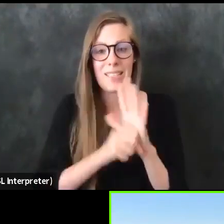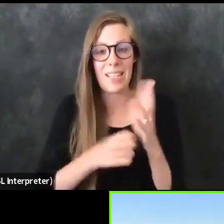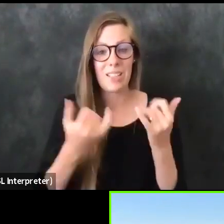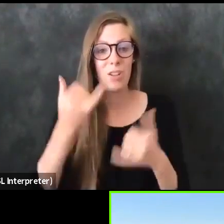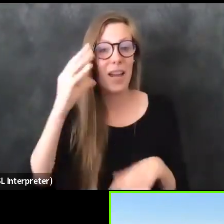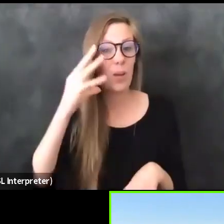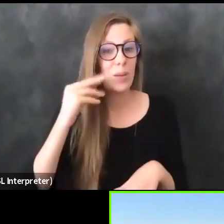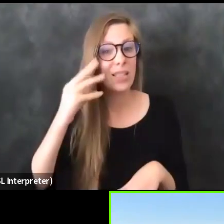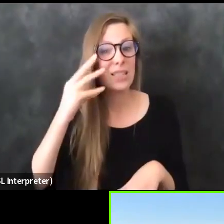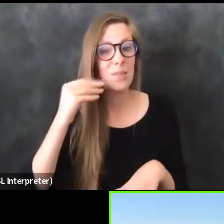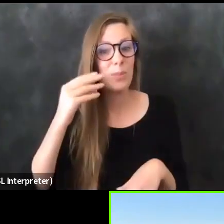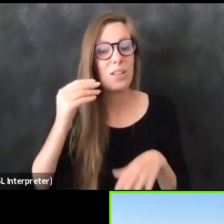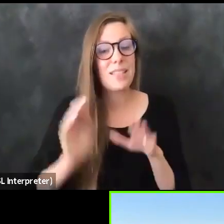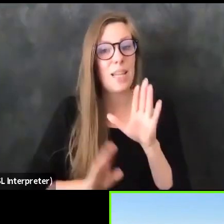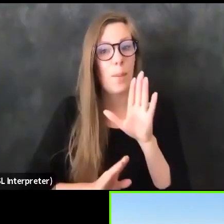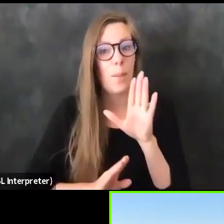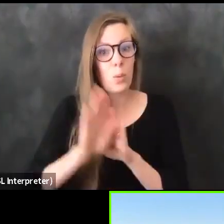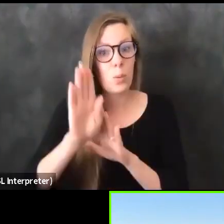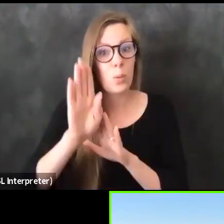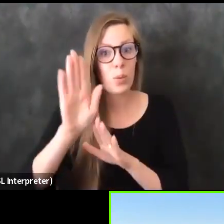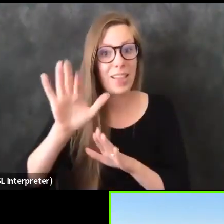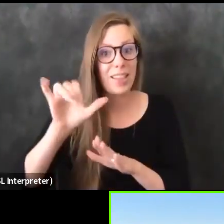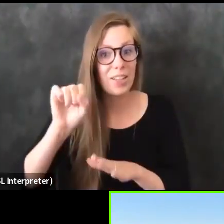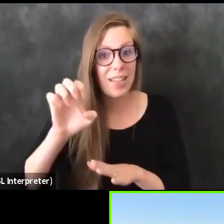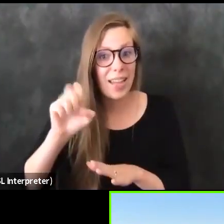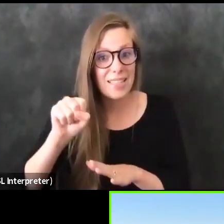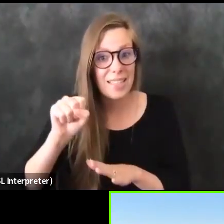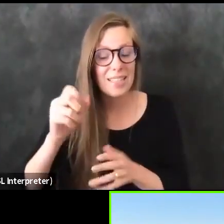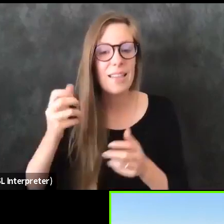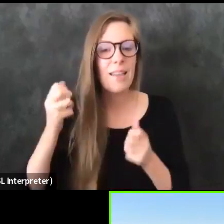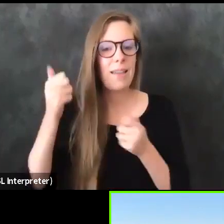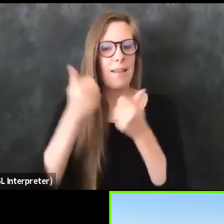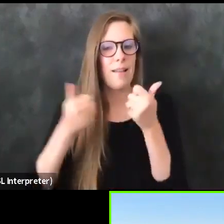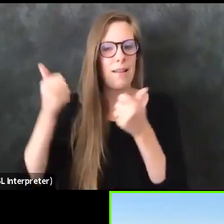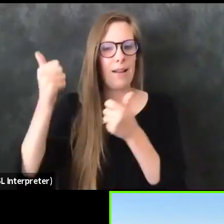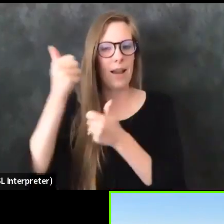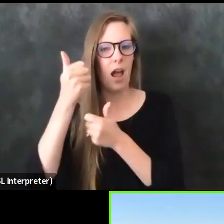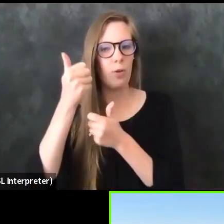a sudden spike in cases, and health officials are attributing that